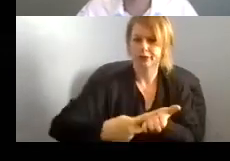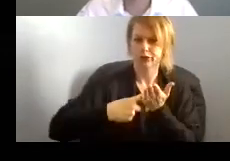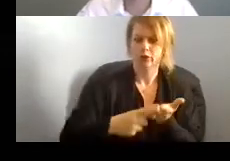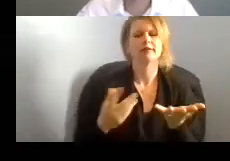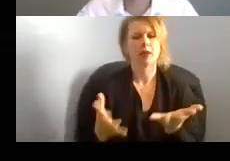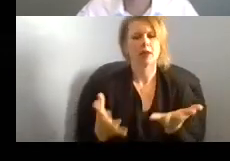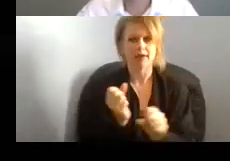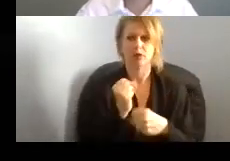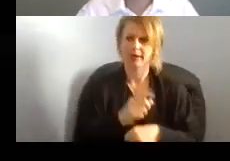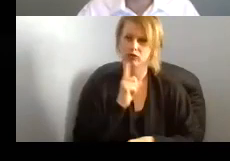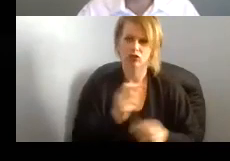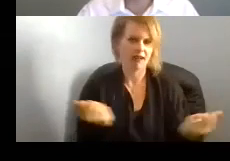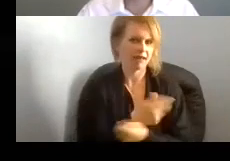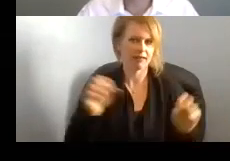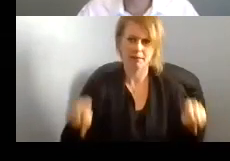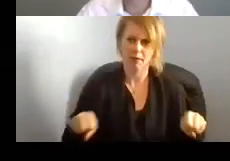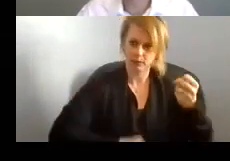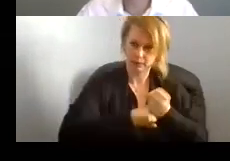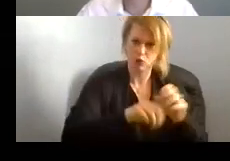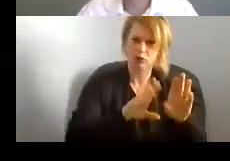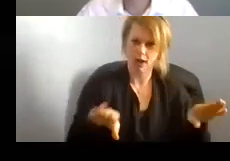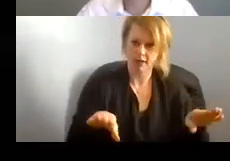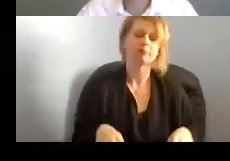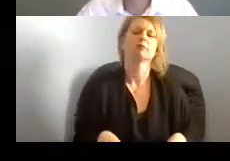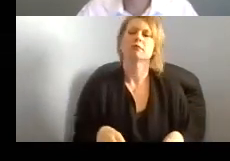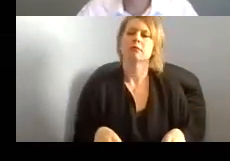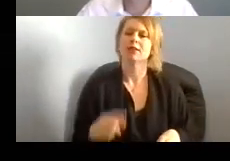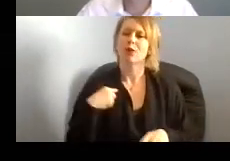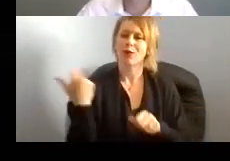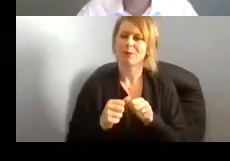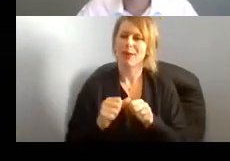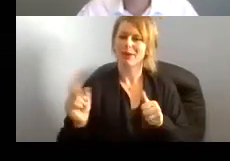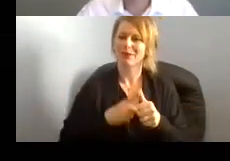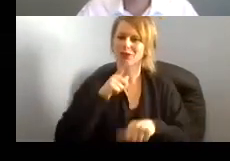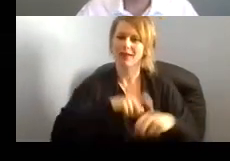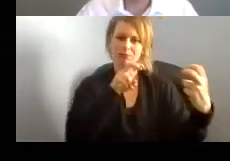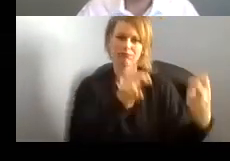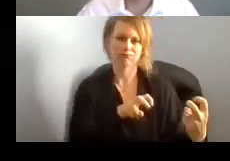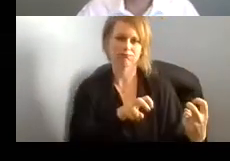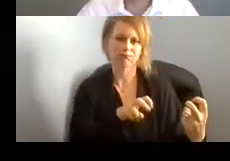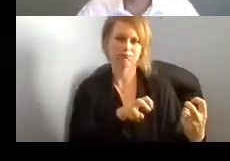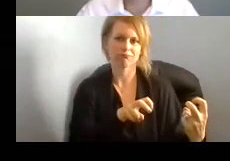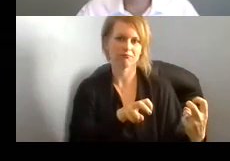to support their child. And I remember, on the first visit, he was very open.